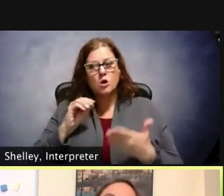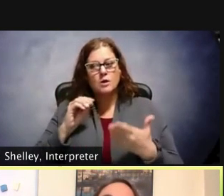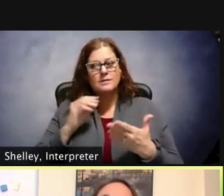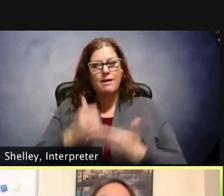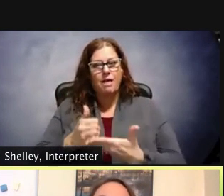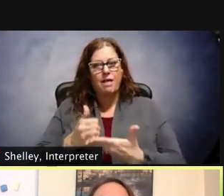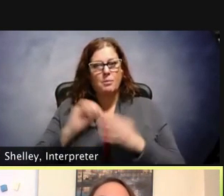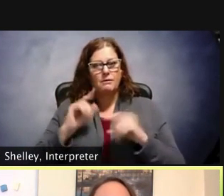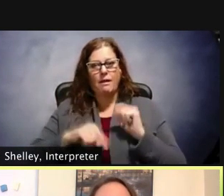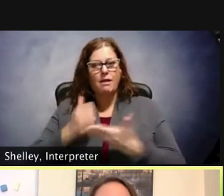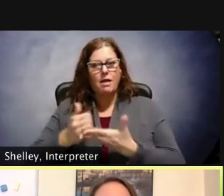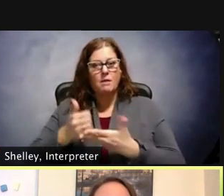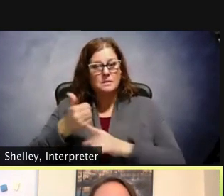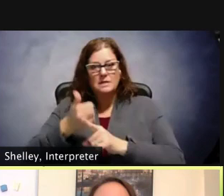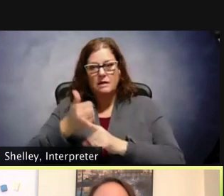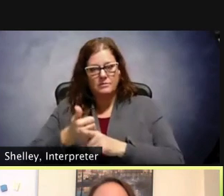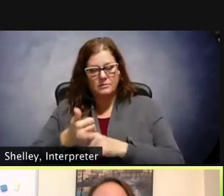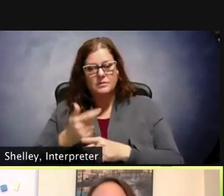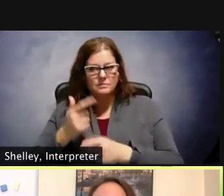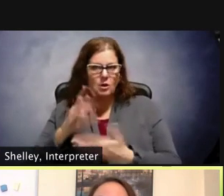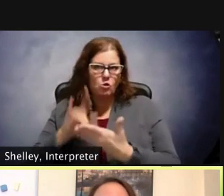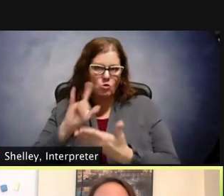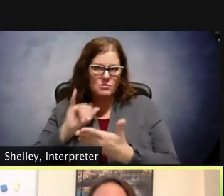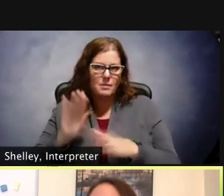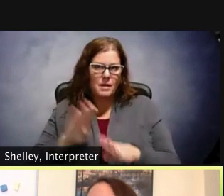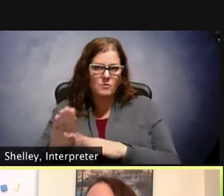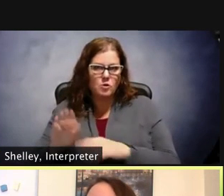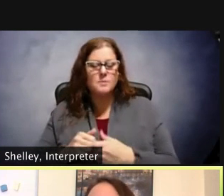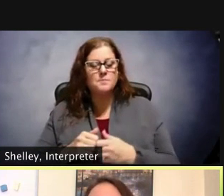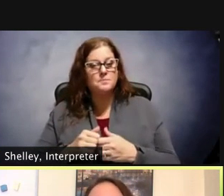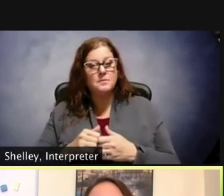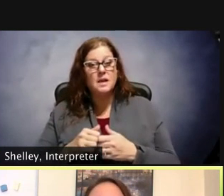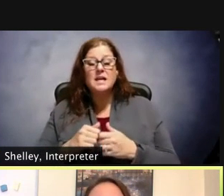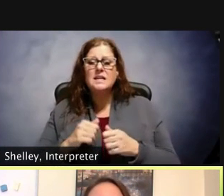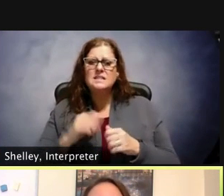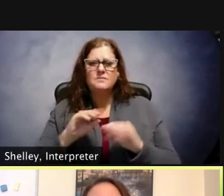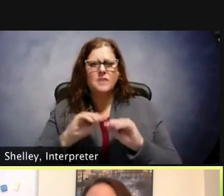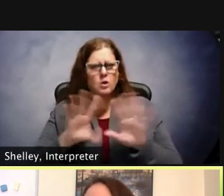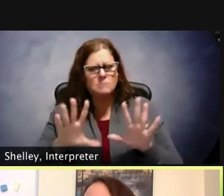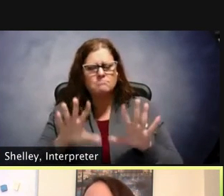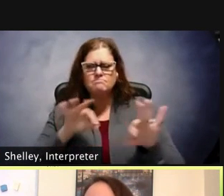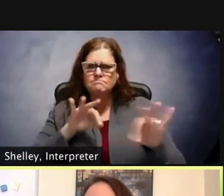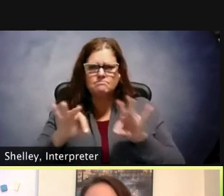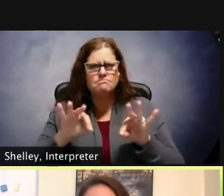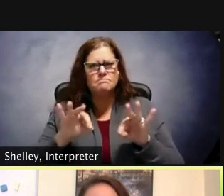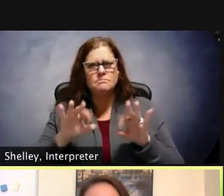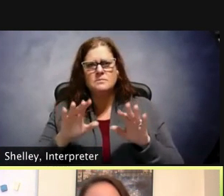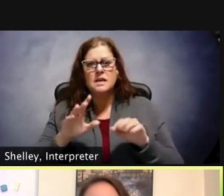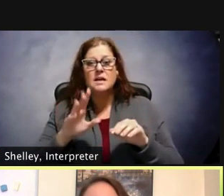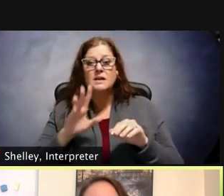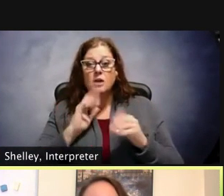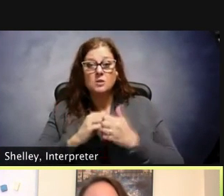His strengths with us though, he is very articulate. He speaks with a Southern accent. He